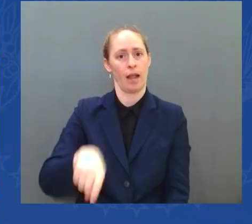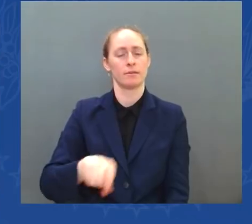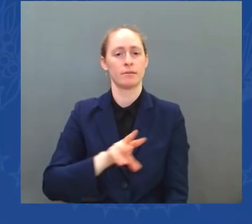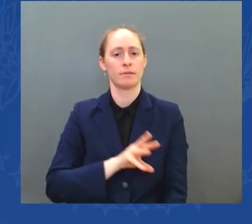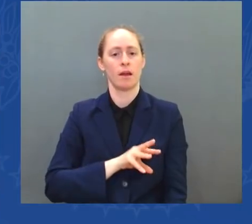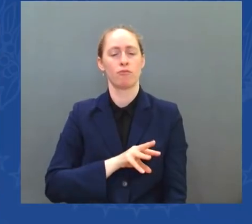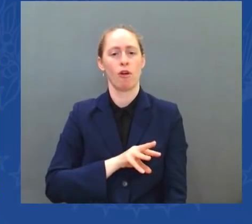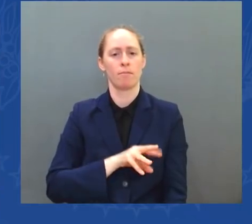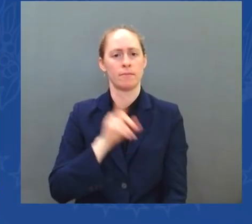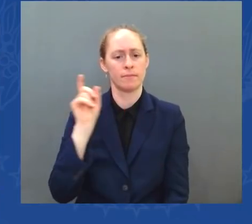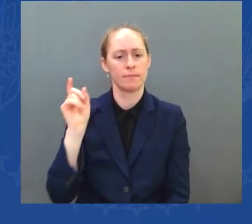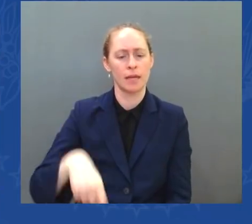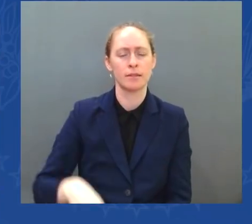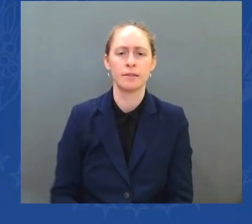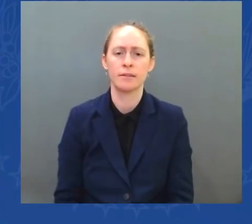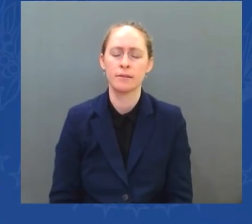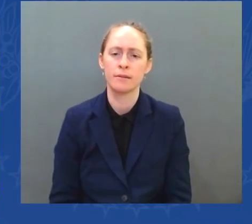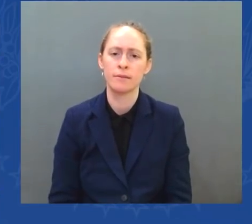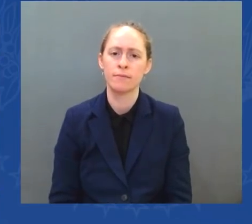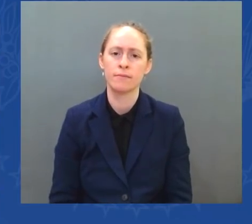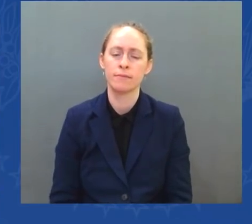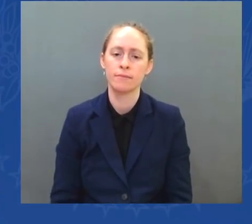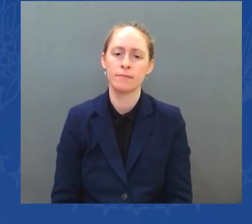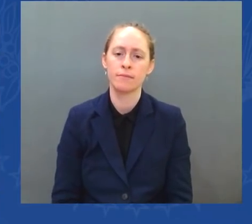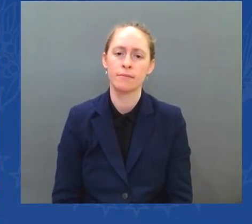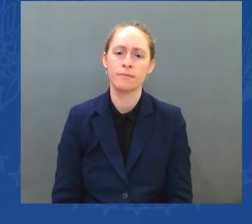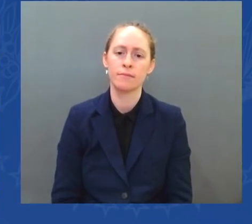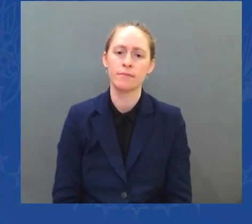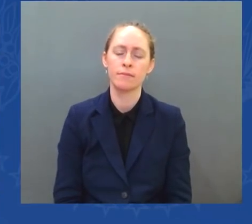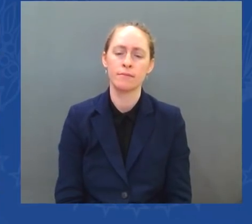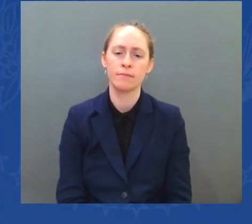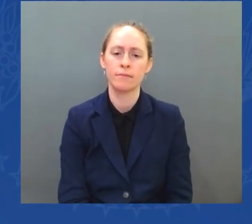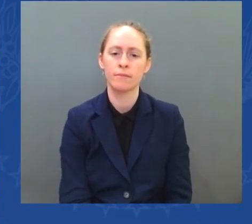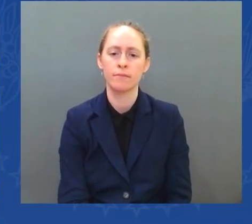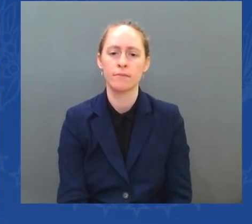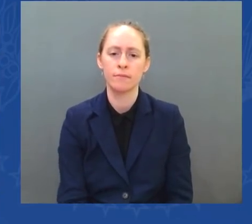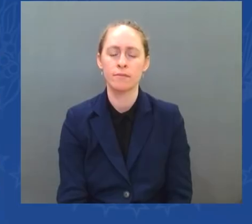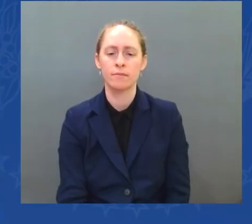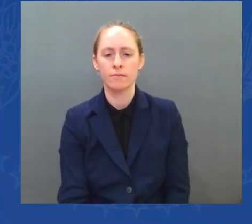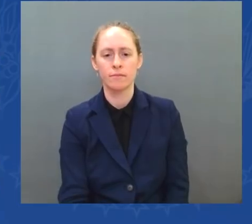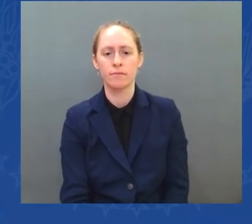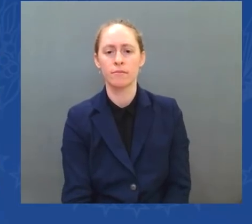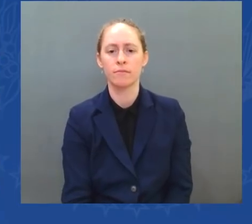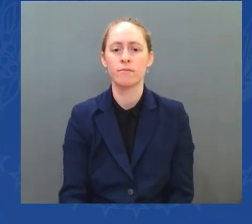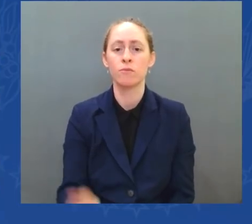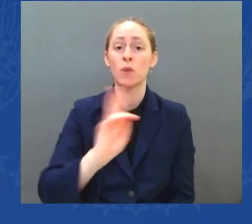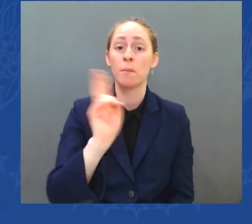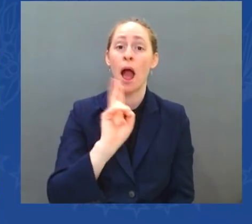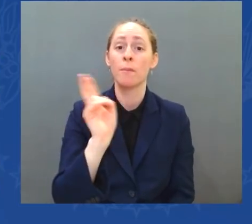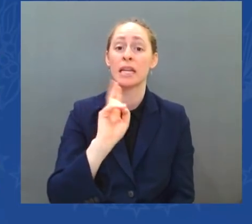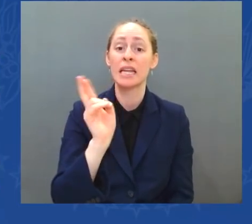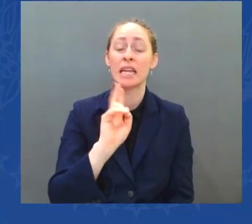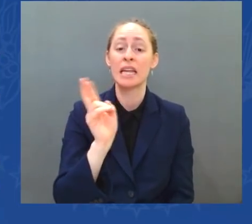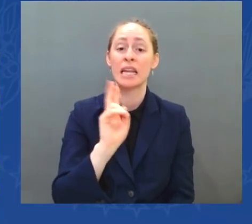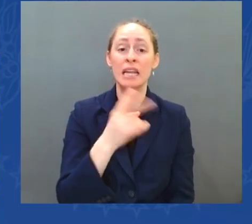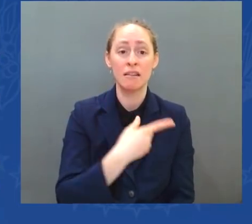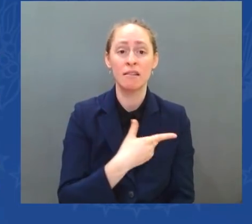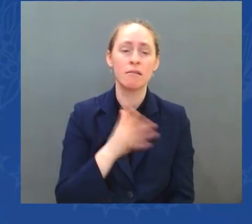I'm sorry to be partisan about that, but they are; they're not -- they're unwilling to do anything. We're taking action. Today my administration